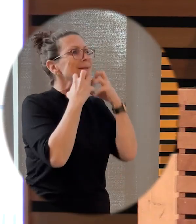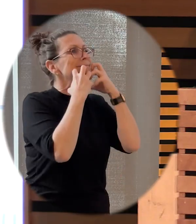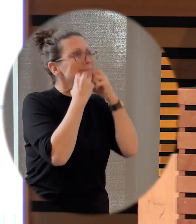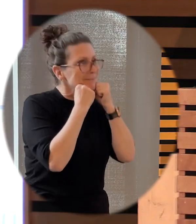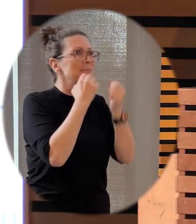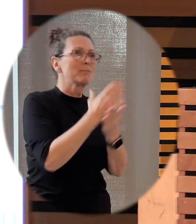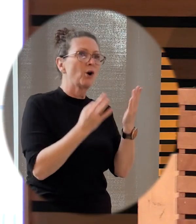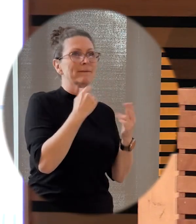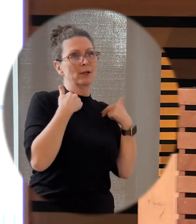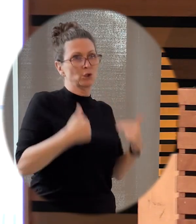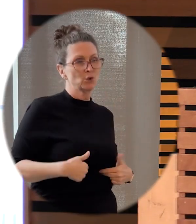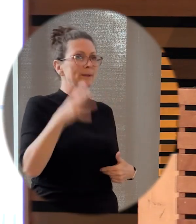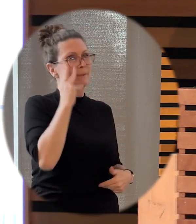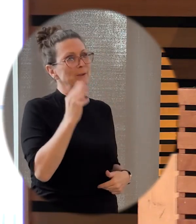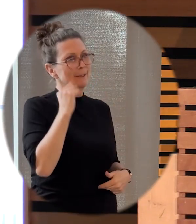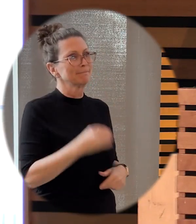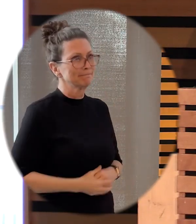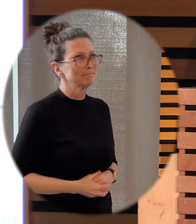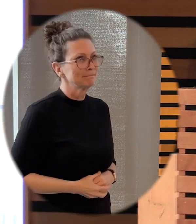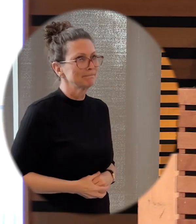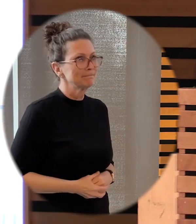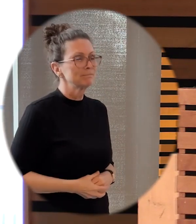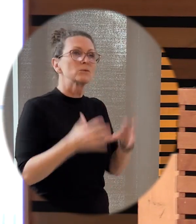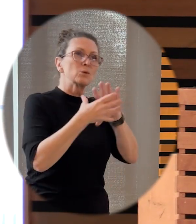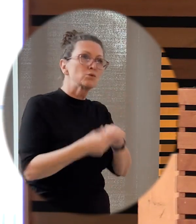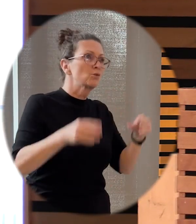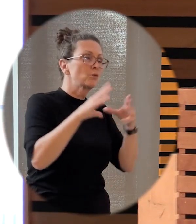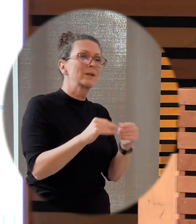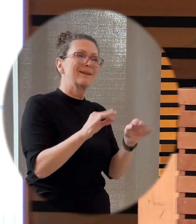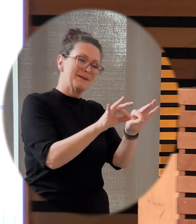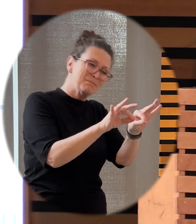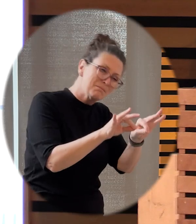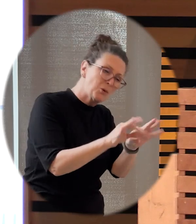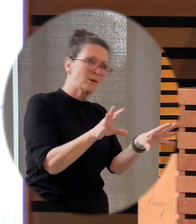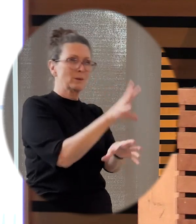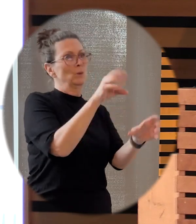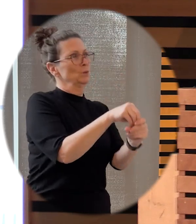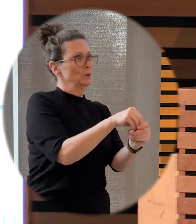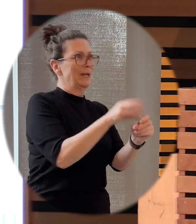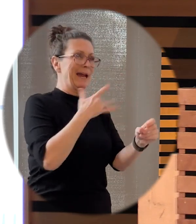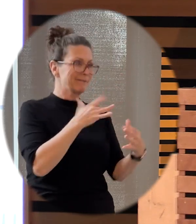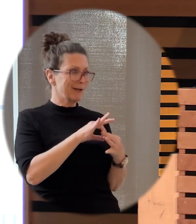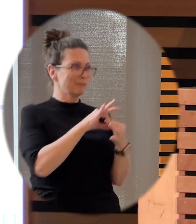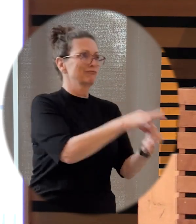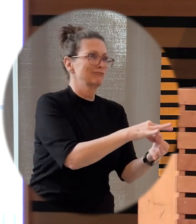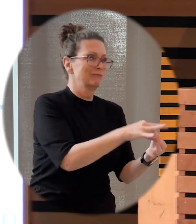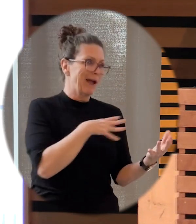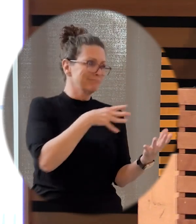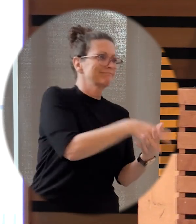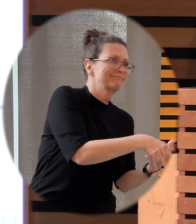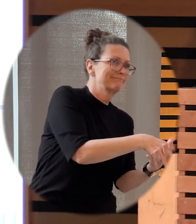part of the human experience. the story of meaningful inclusion and belonging. Stories